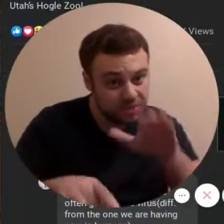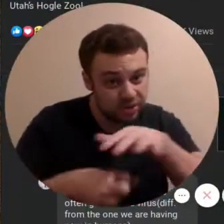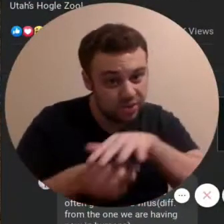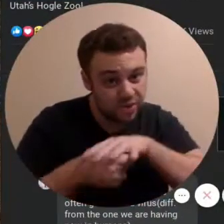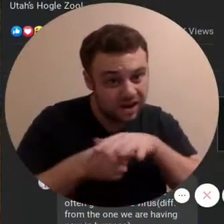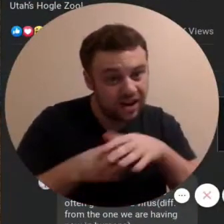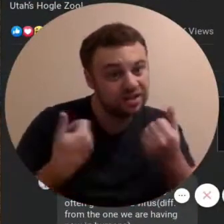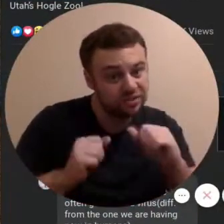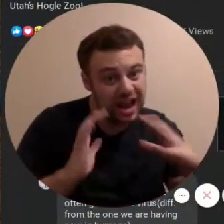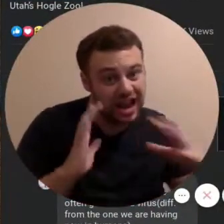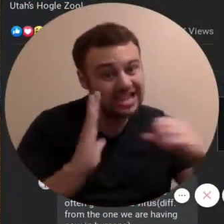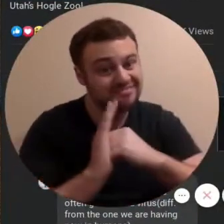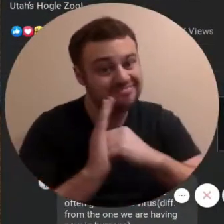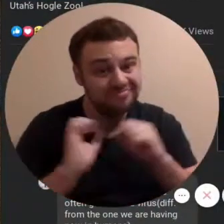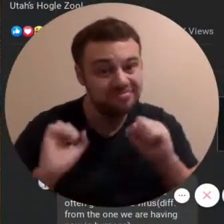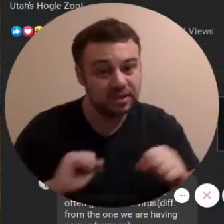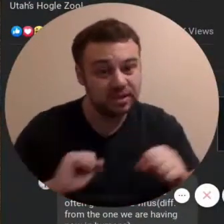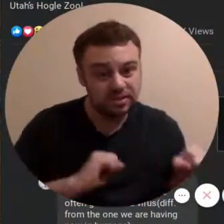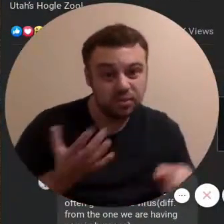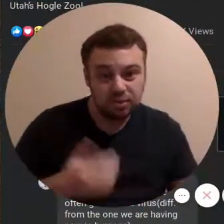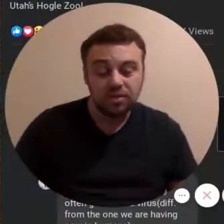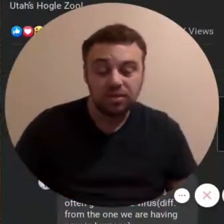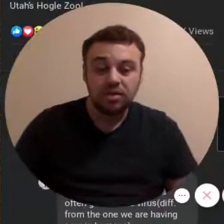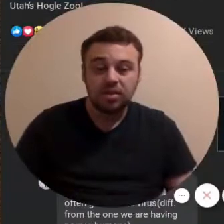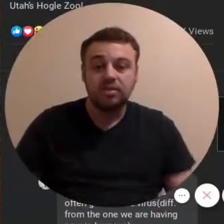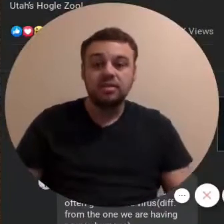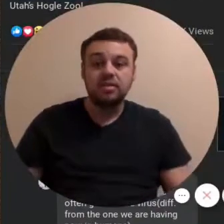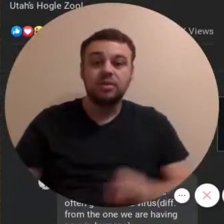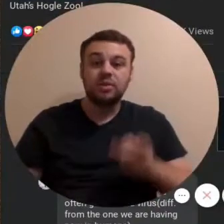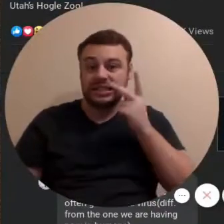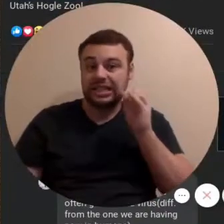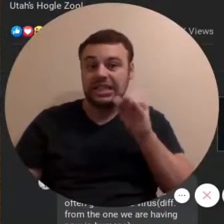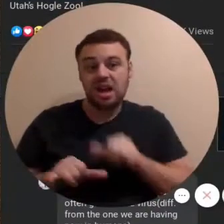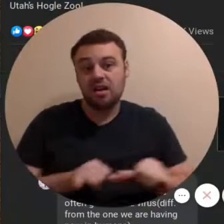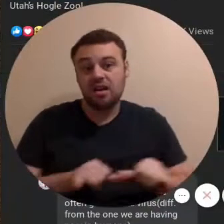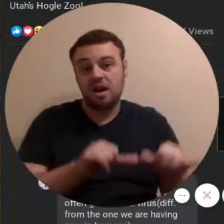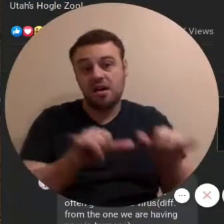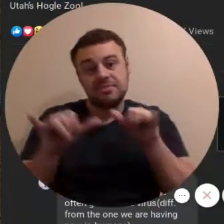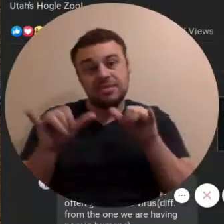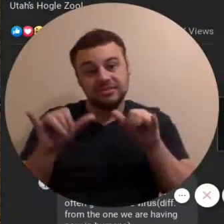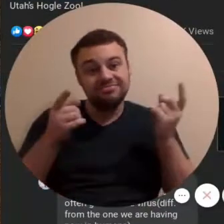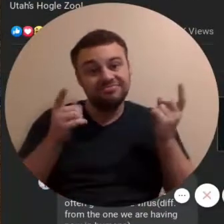area, and it's quite common. We've seen him across the street at the zoo here too! Brad: We sure have. Stephanie: And we also have one here at the zoo living